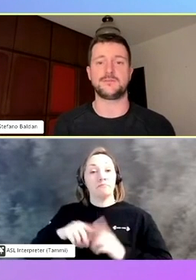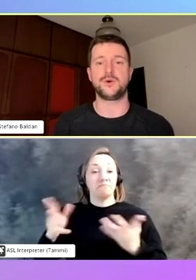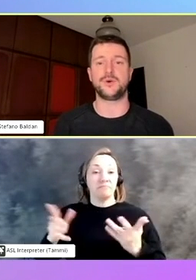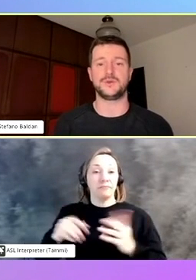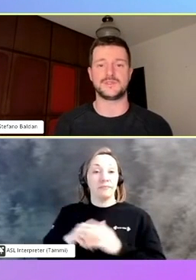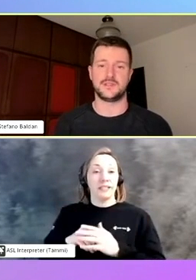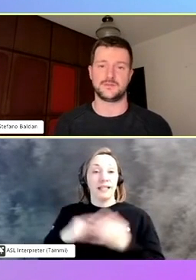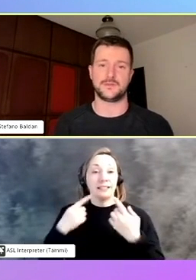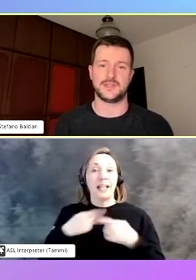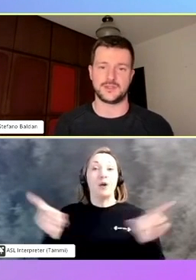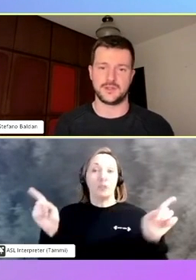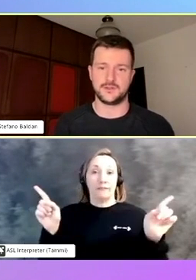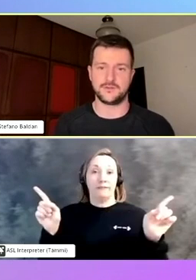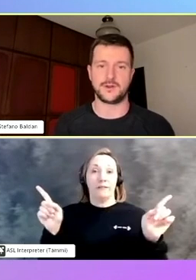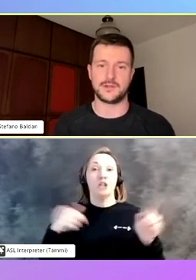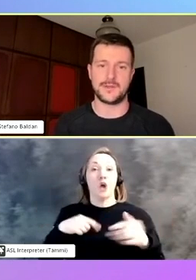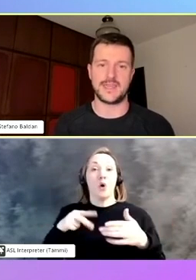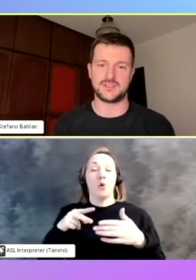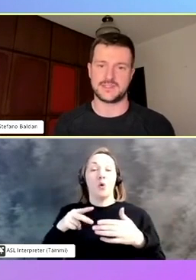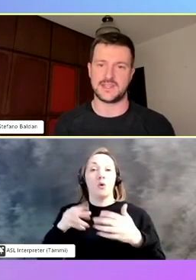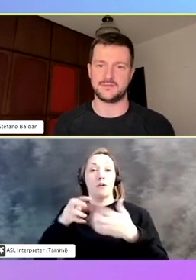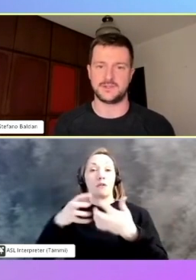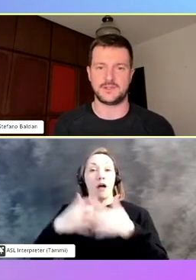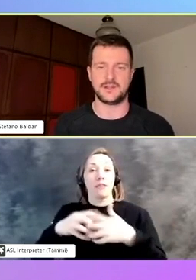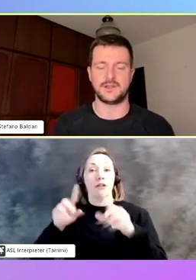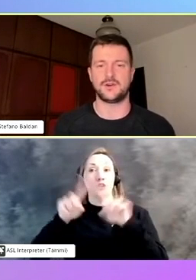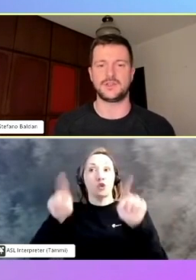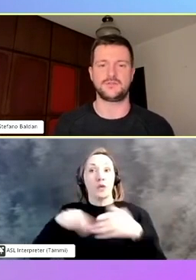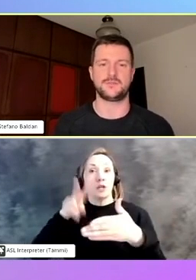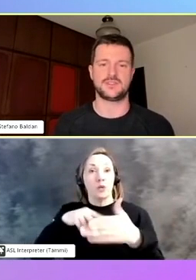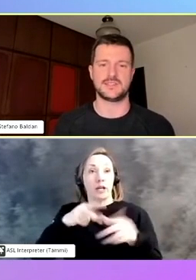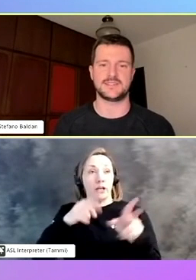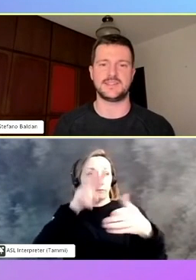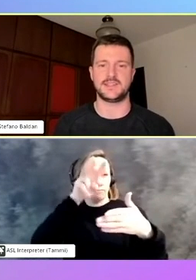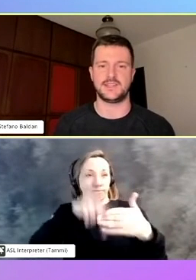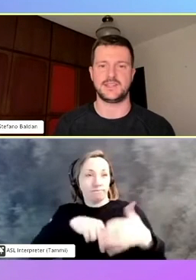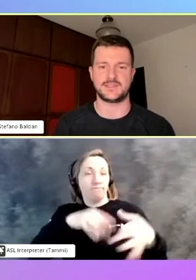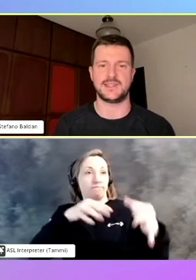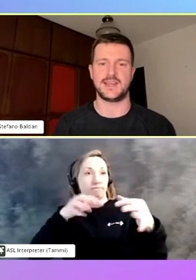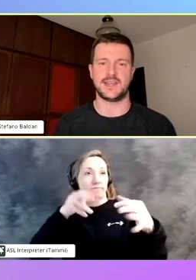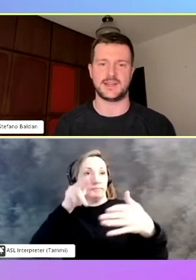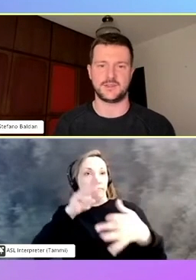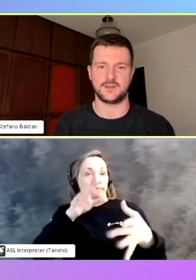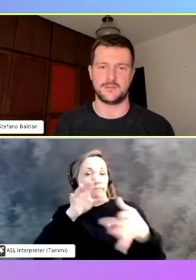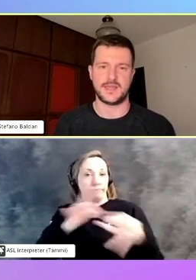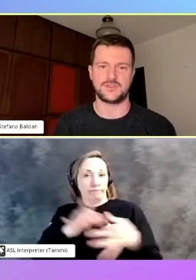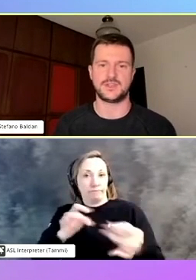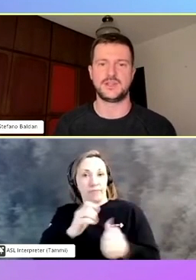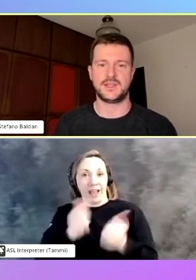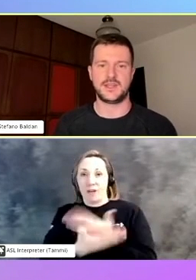Today I would like to introduce some of the technical challenges that we are facing at miro in order to make our boards accessible.